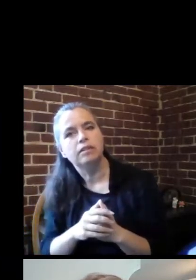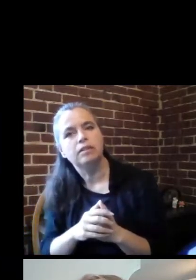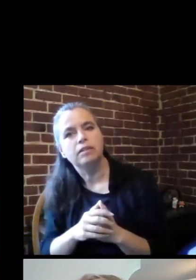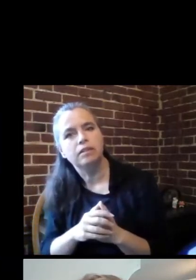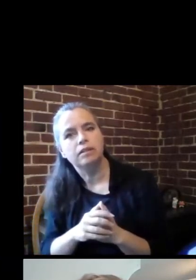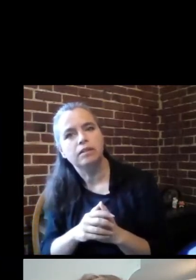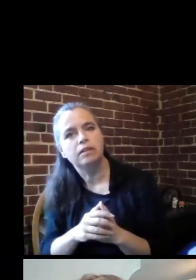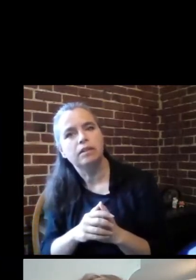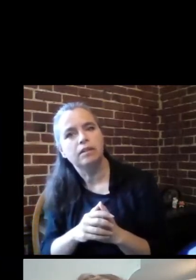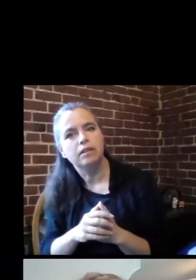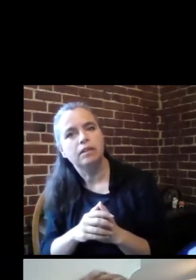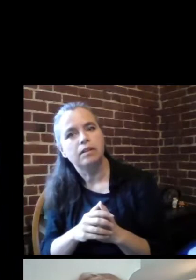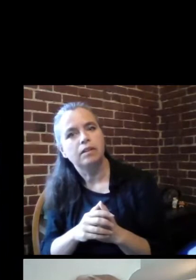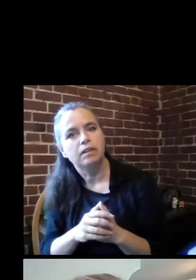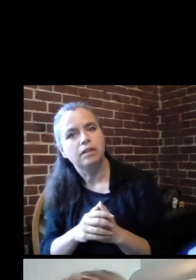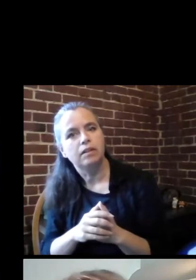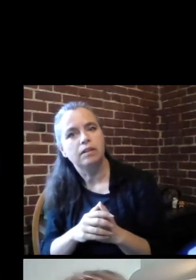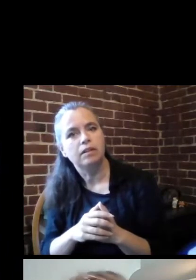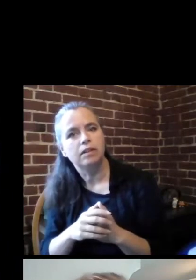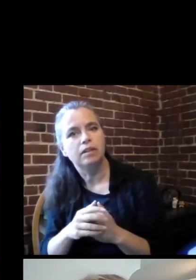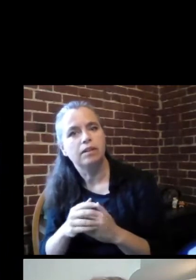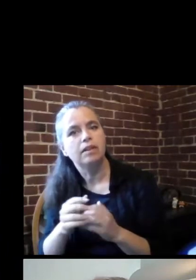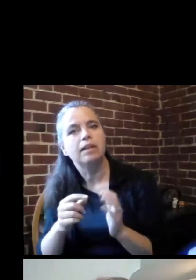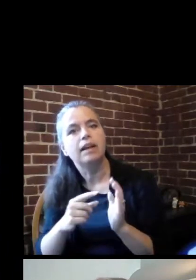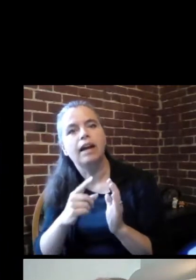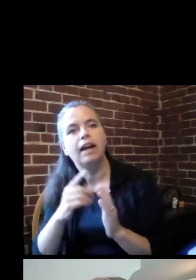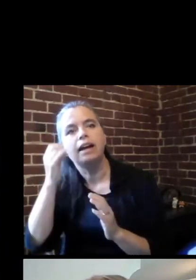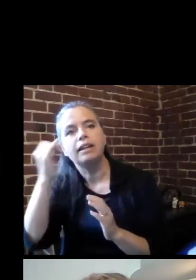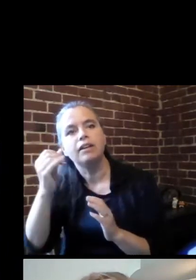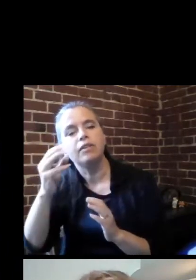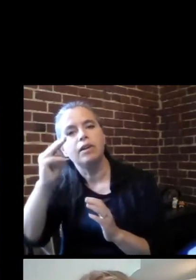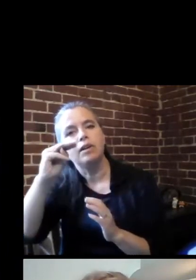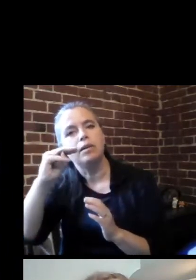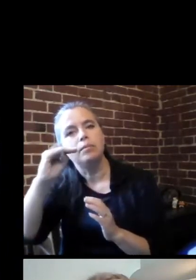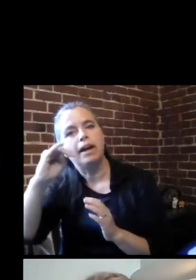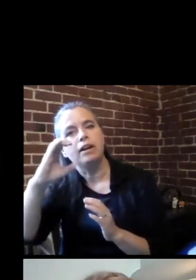This is just to give you an idea of what microbotanicals look like. This is a whole other road.